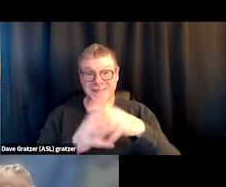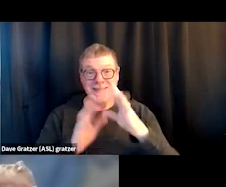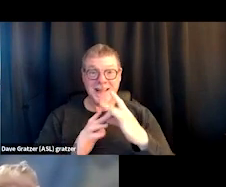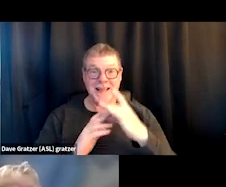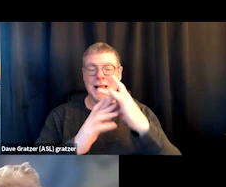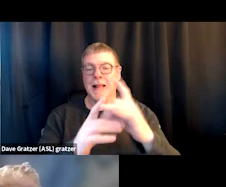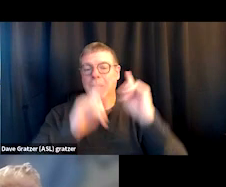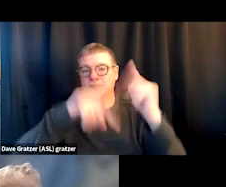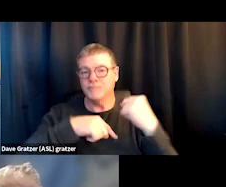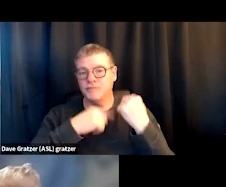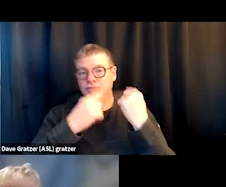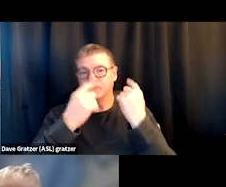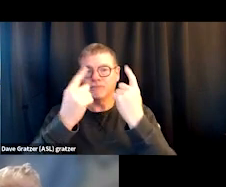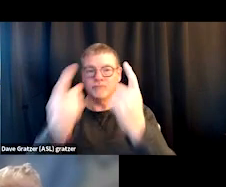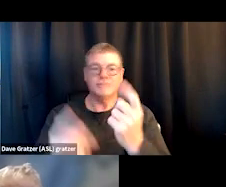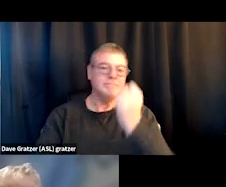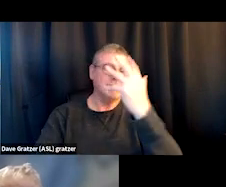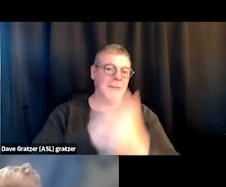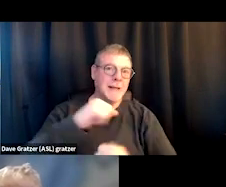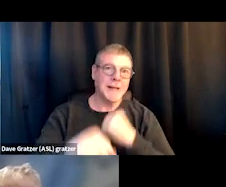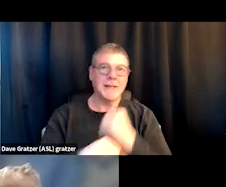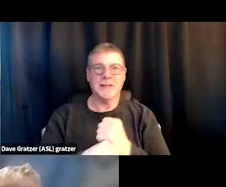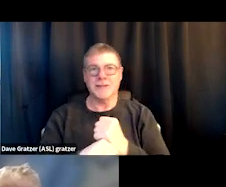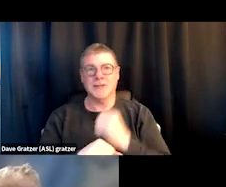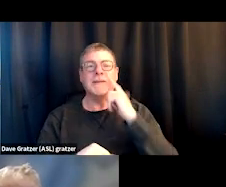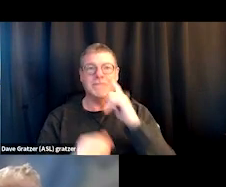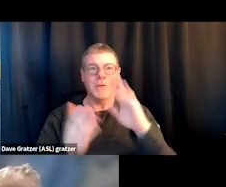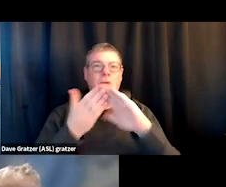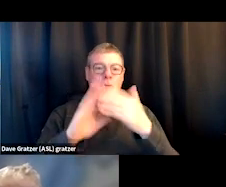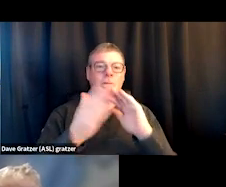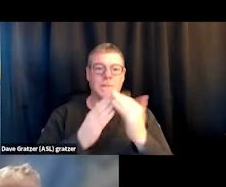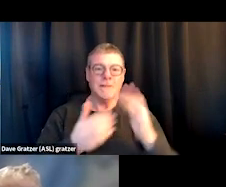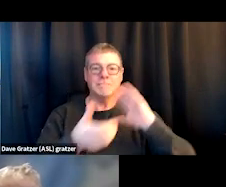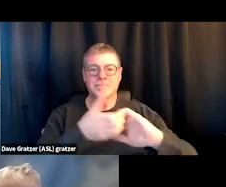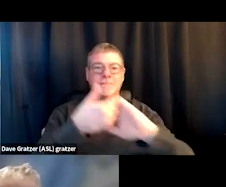have been multi-year, you know, many, many past years of community collaboration in the works